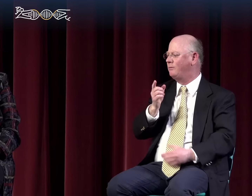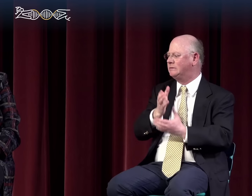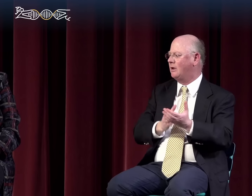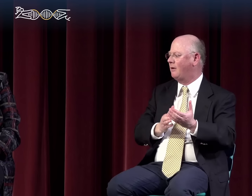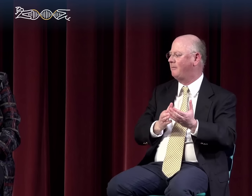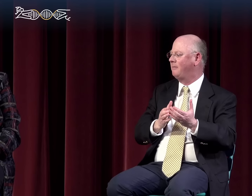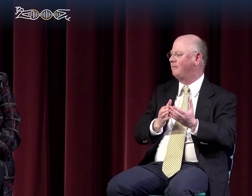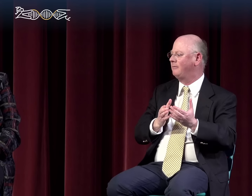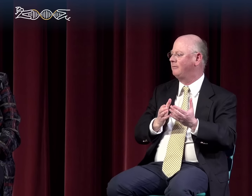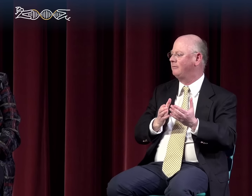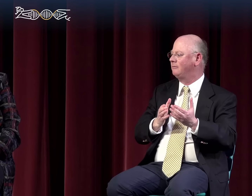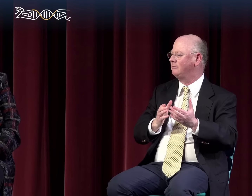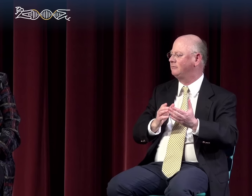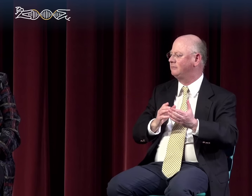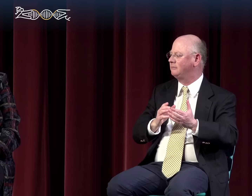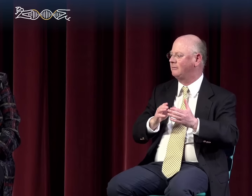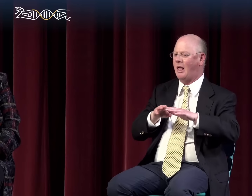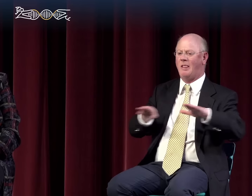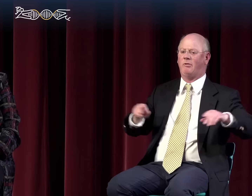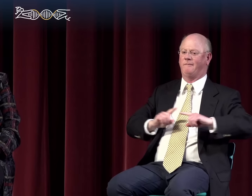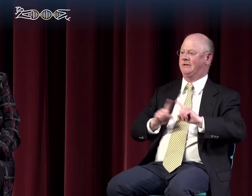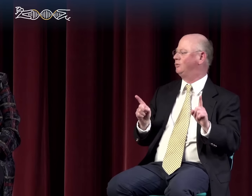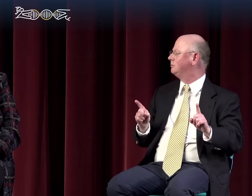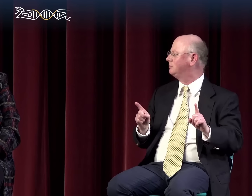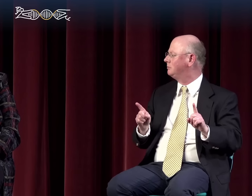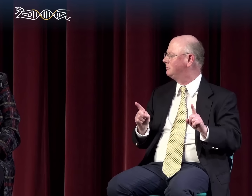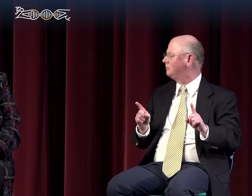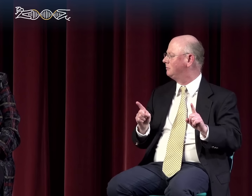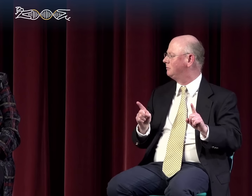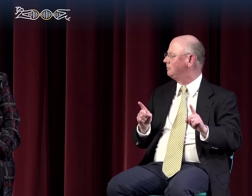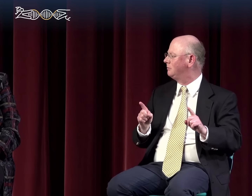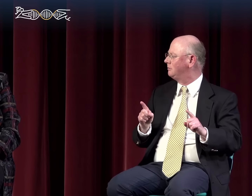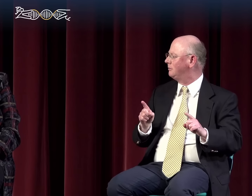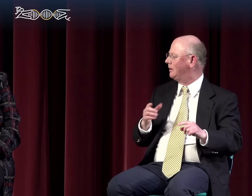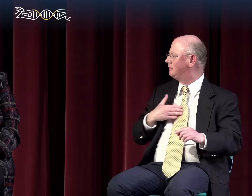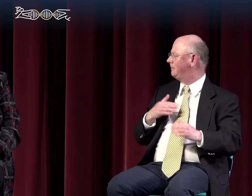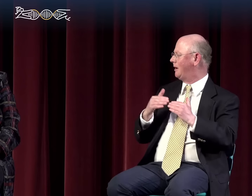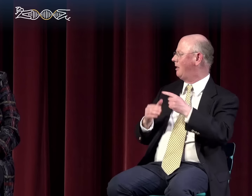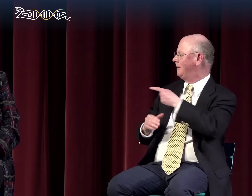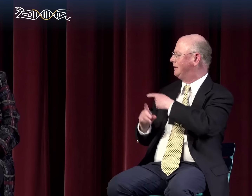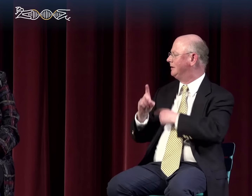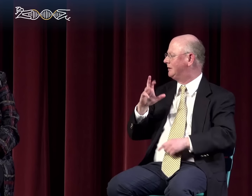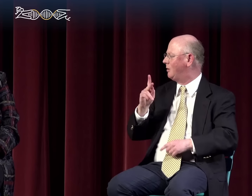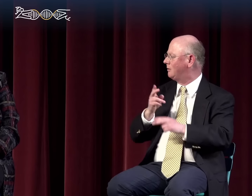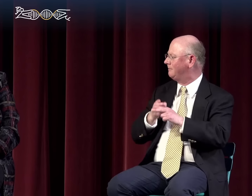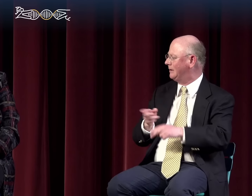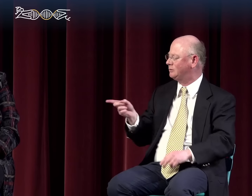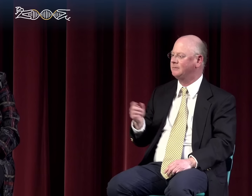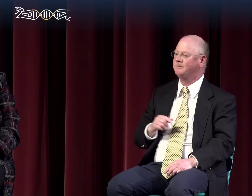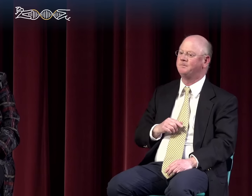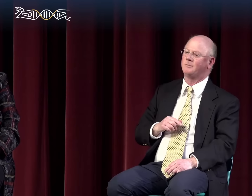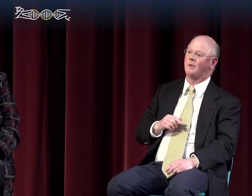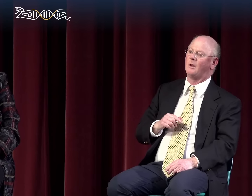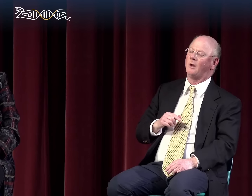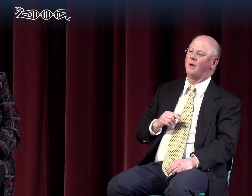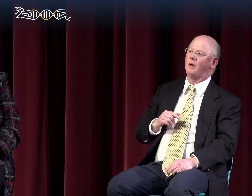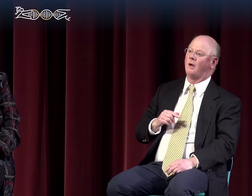But, there will be some level of difference as my colleague here has said.